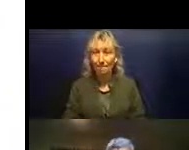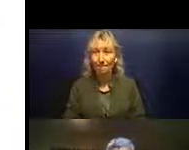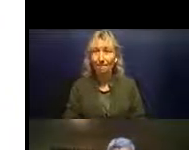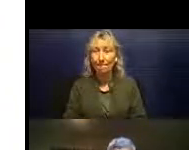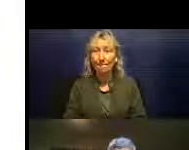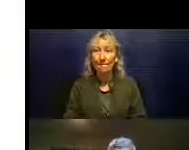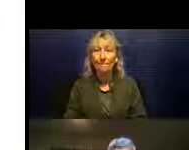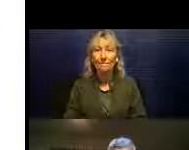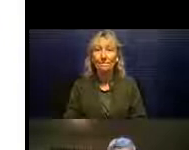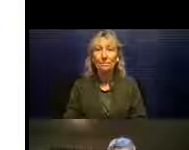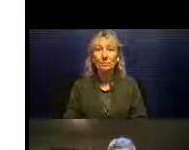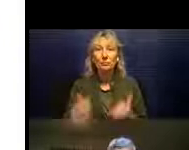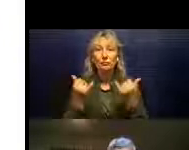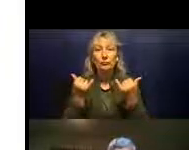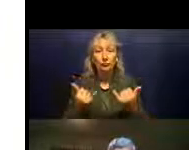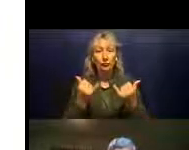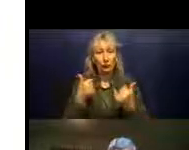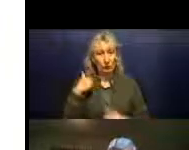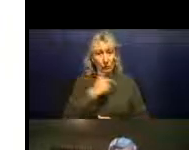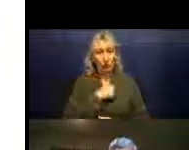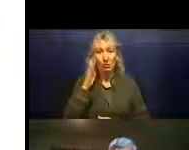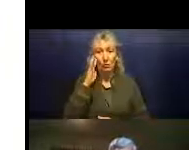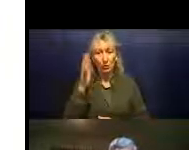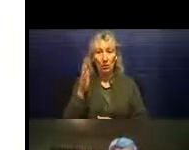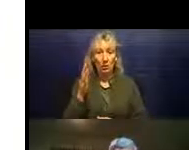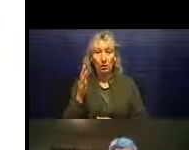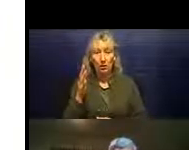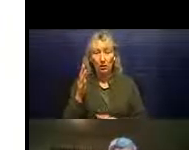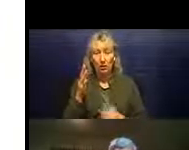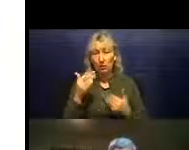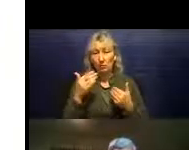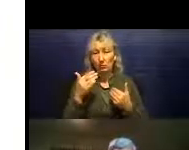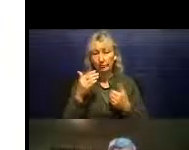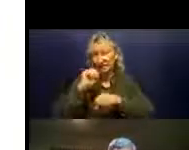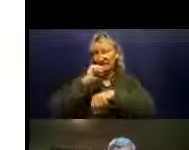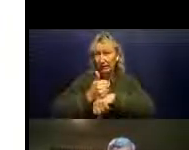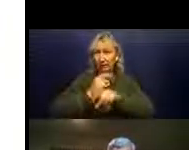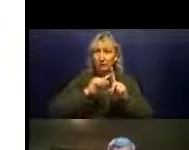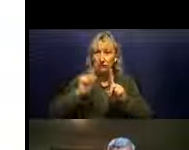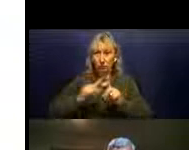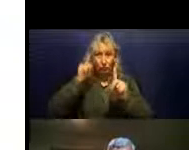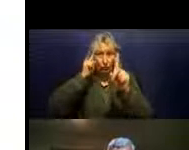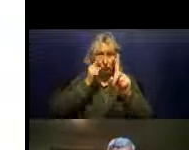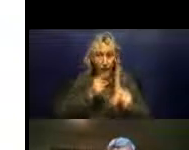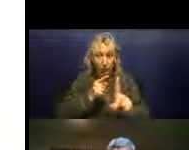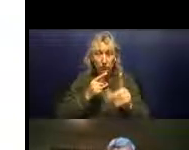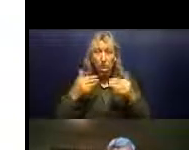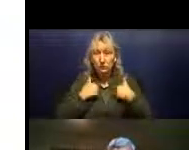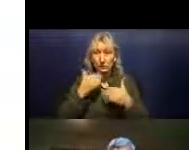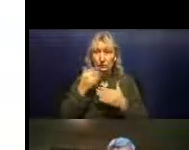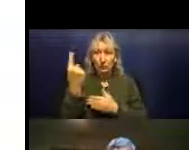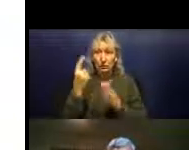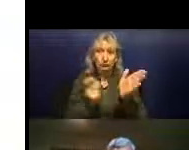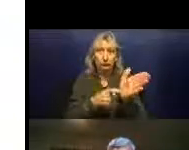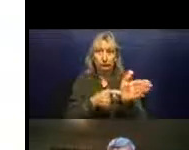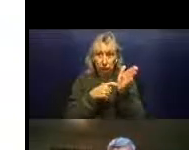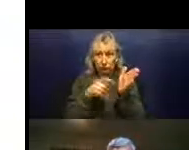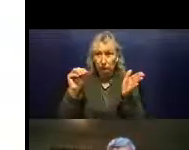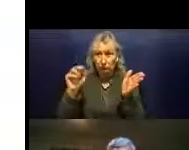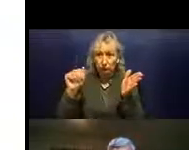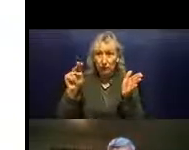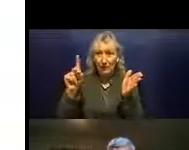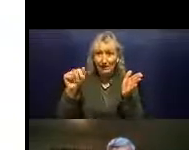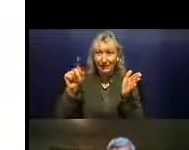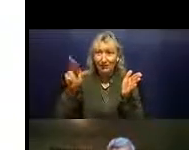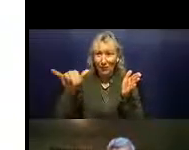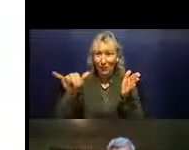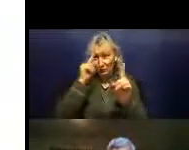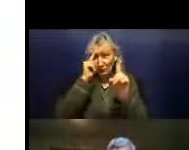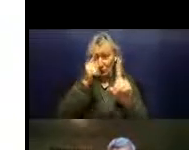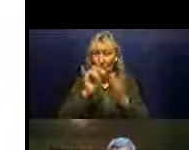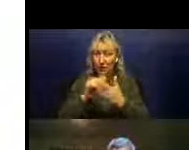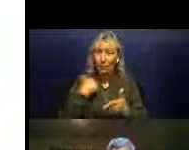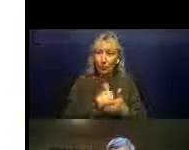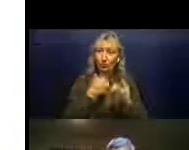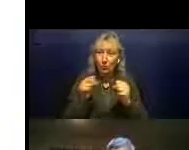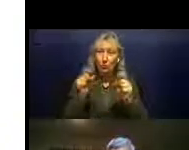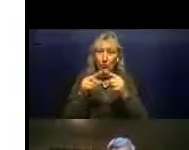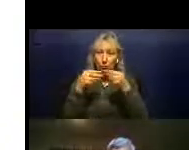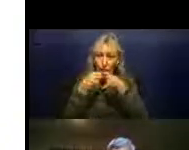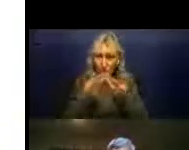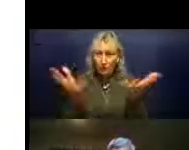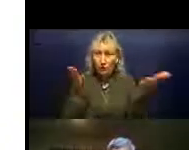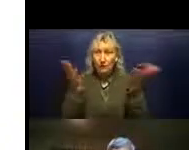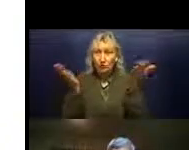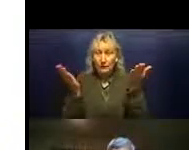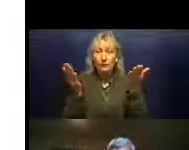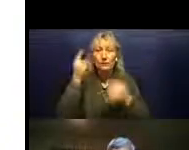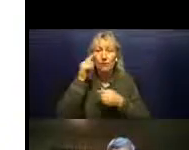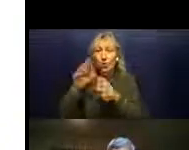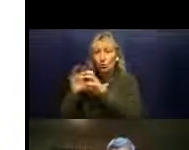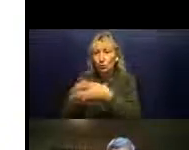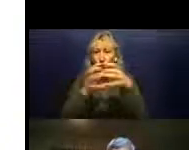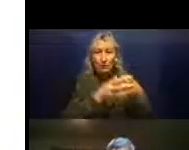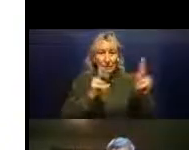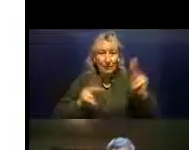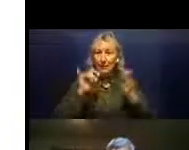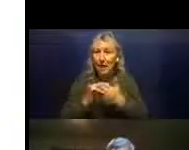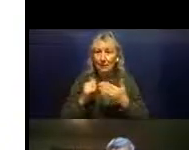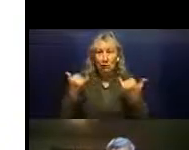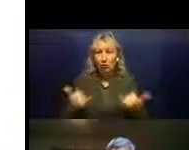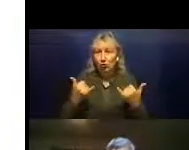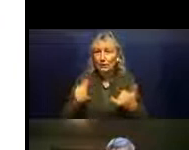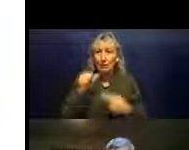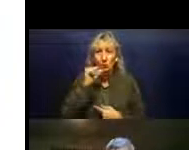Getting a little more into the nuts and bolts.